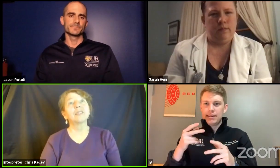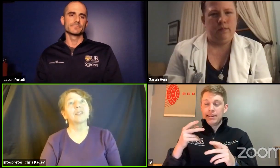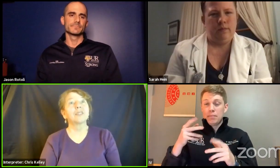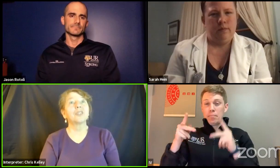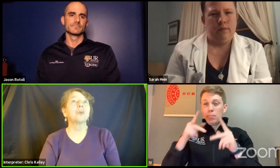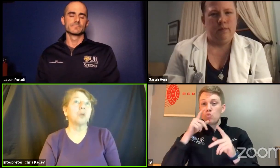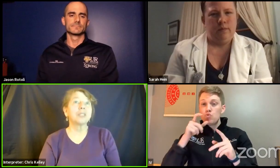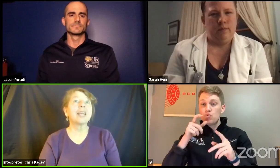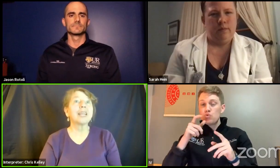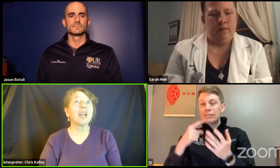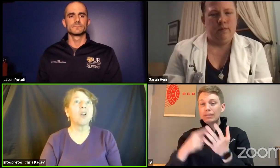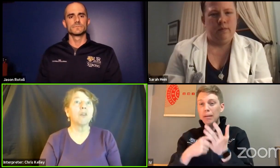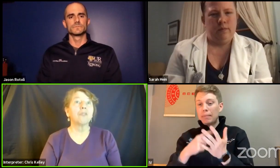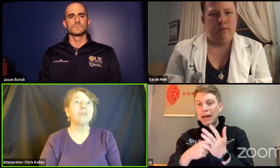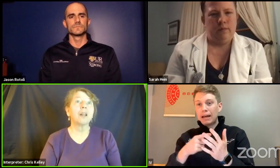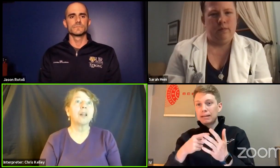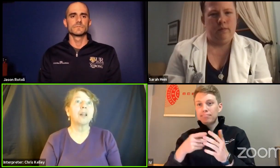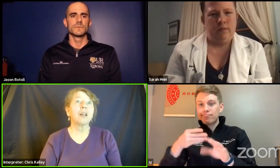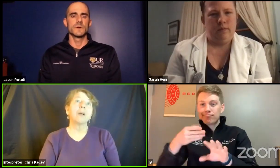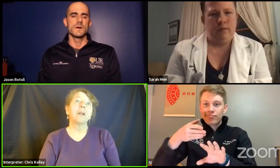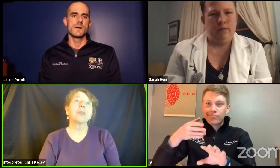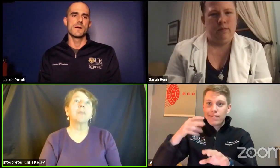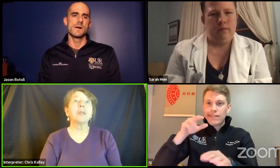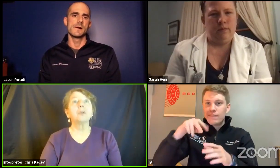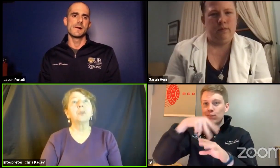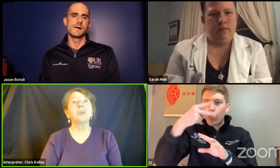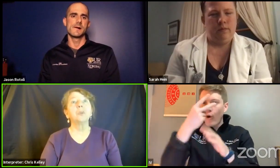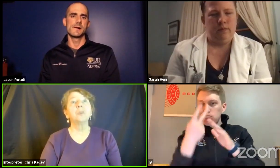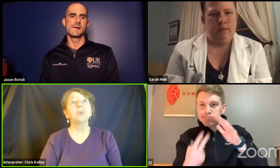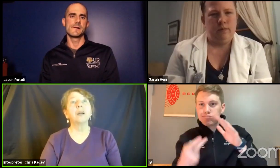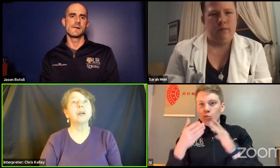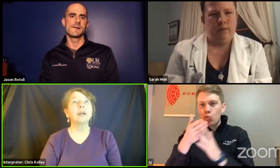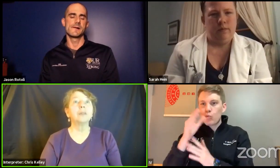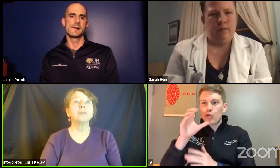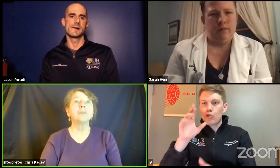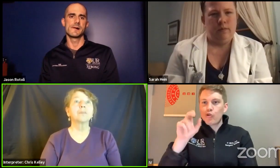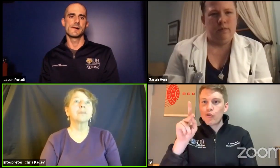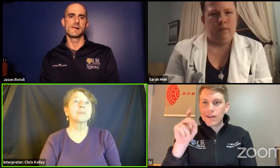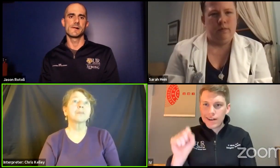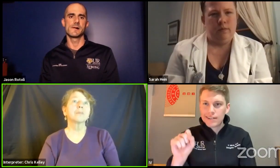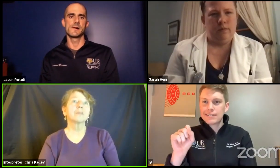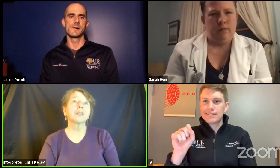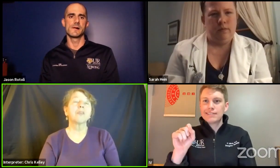People of color hafr less access to health information. They have less access to physicians, to